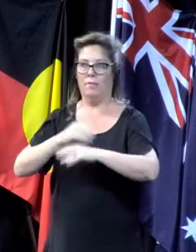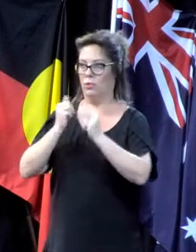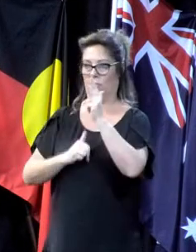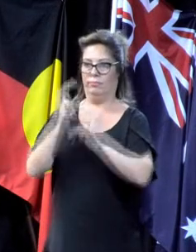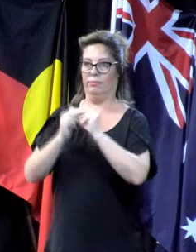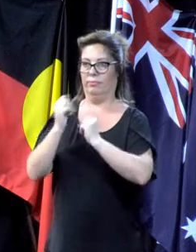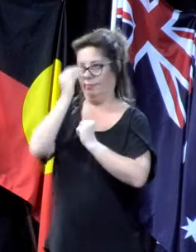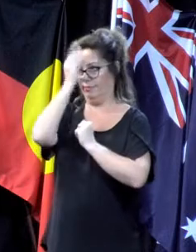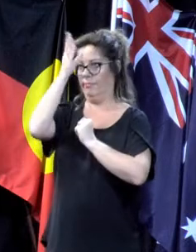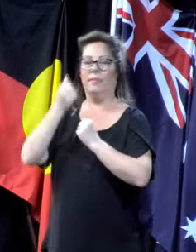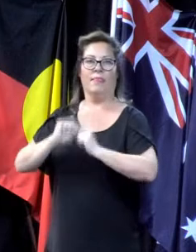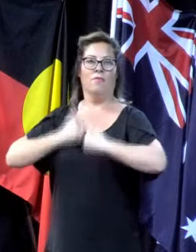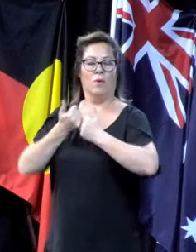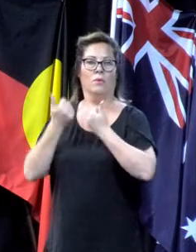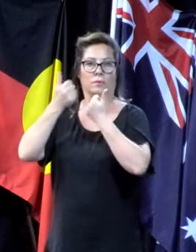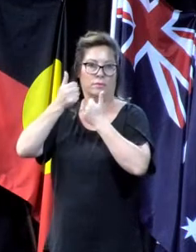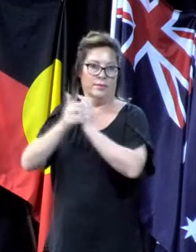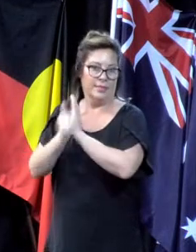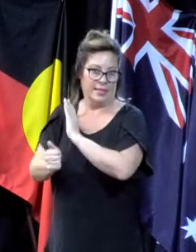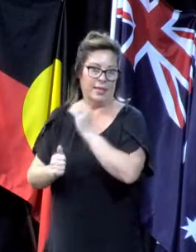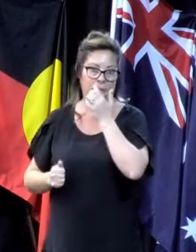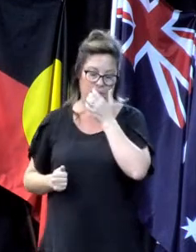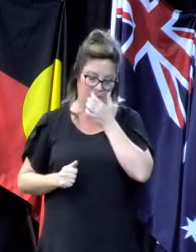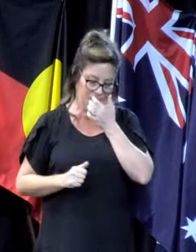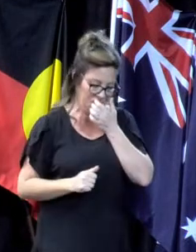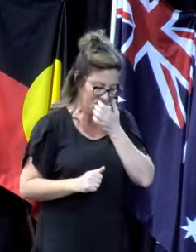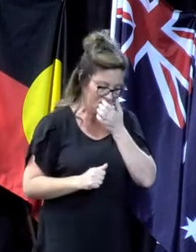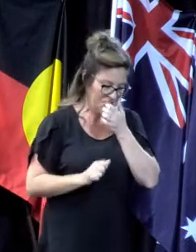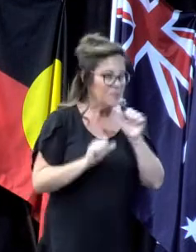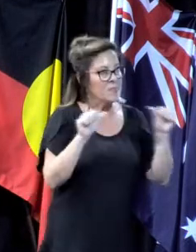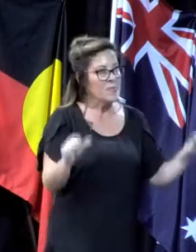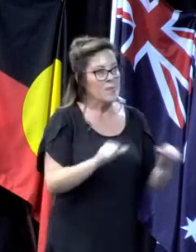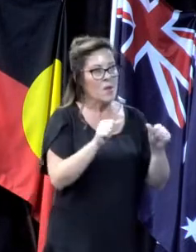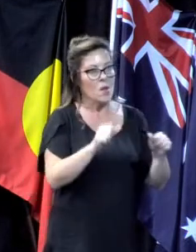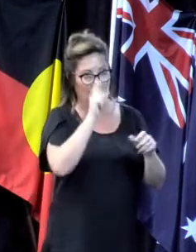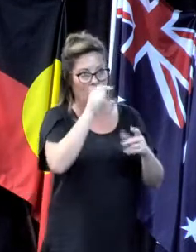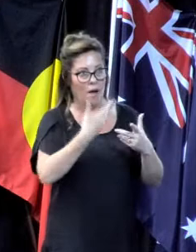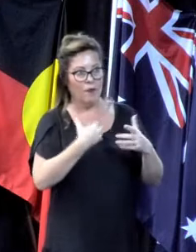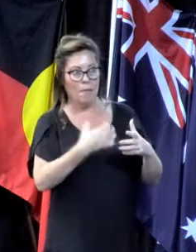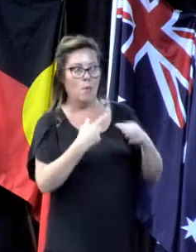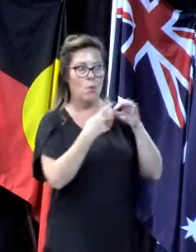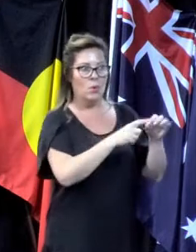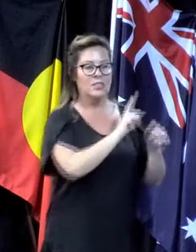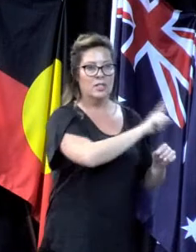And I will ask, each of you for your comments on this topic before we move to the next. So we’ve heard, for example,